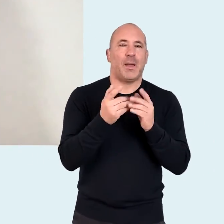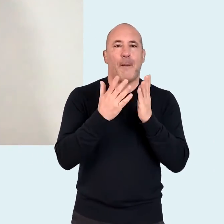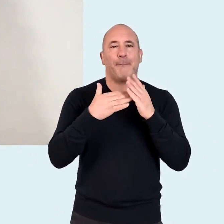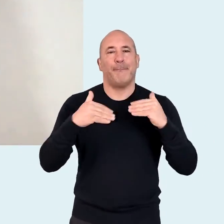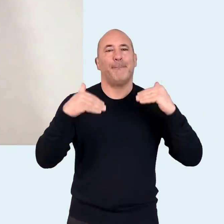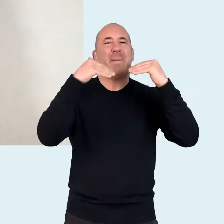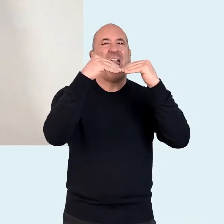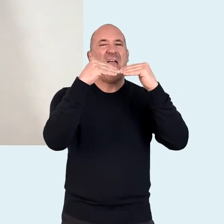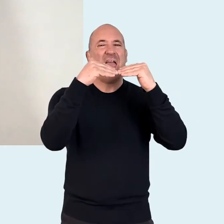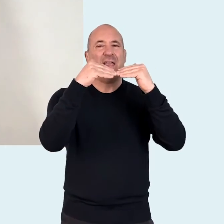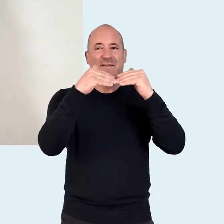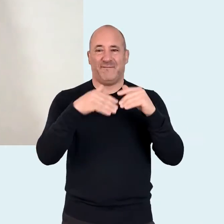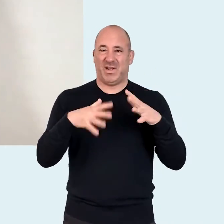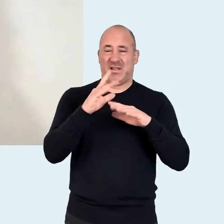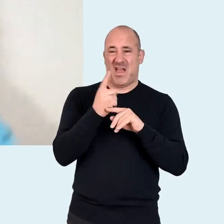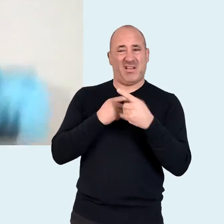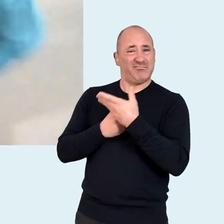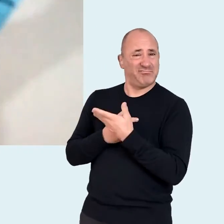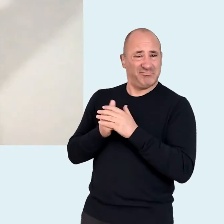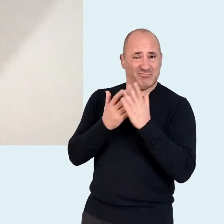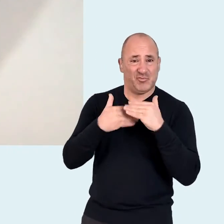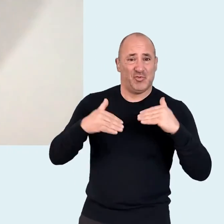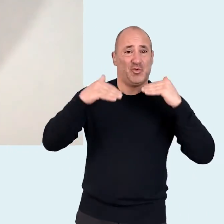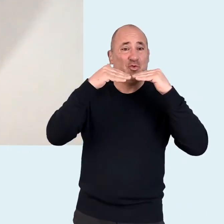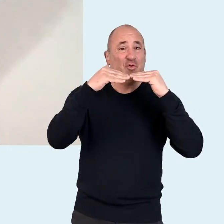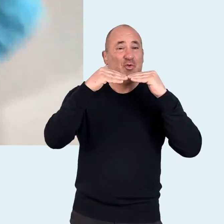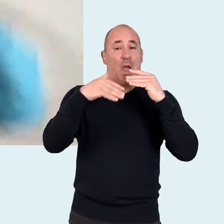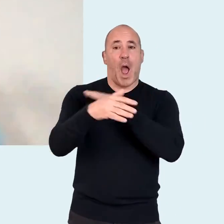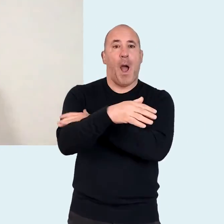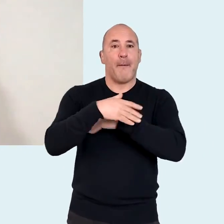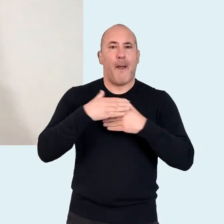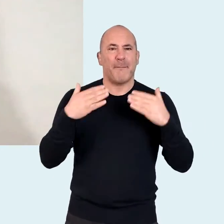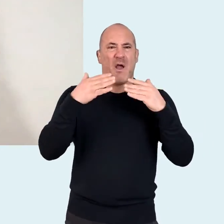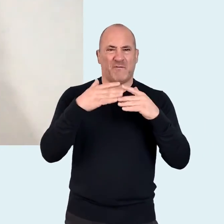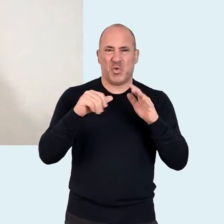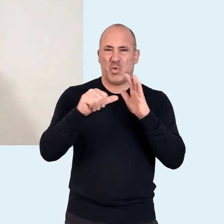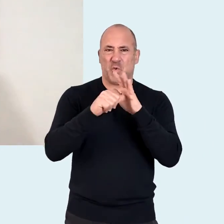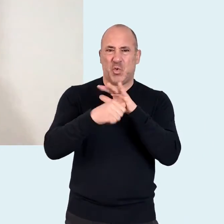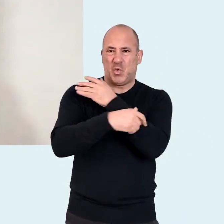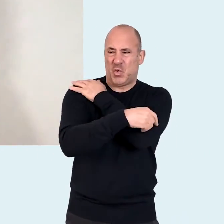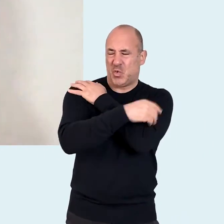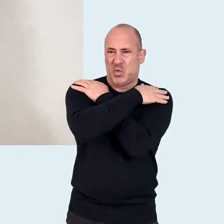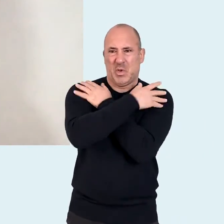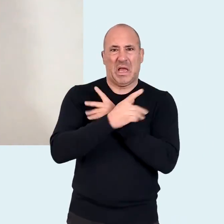maybe if we were doing like a ballet fifth position and your arms are above your head,